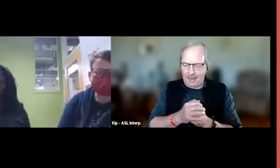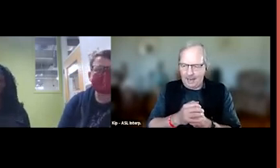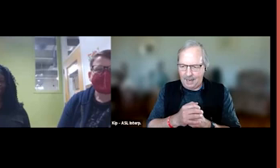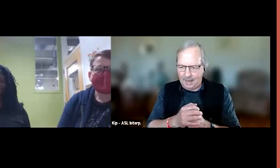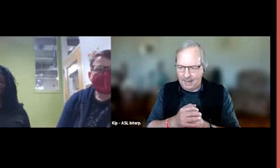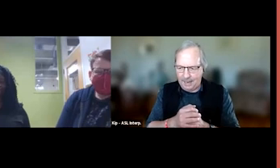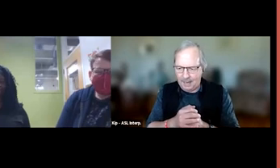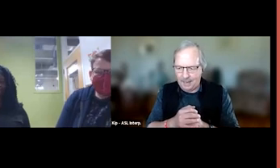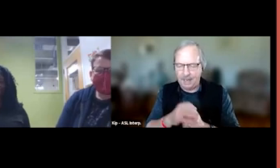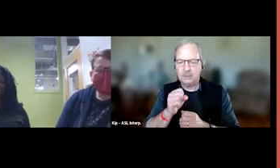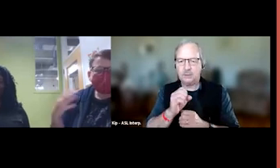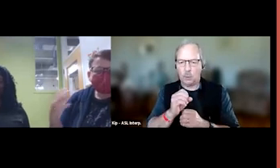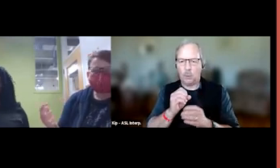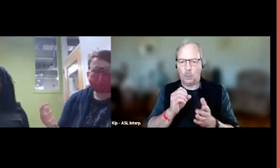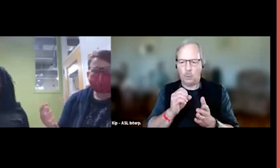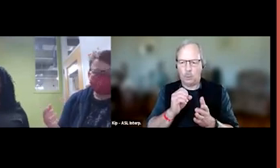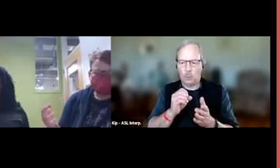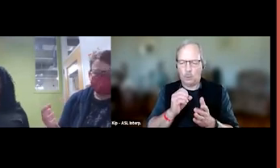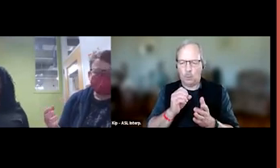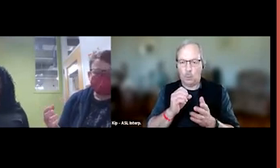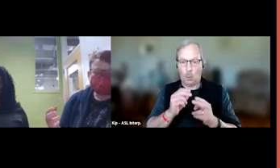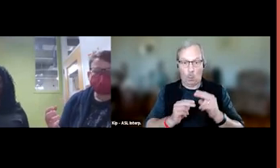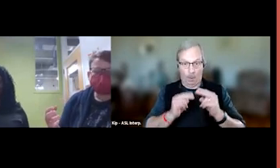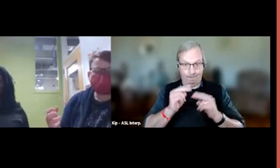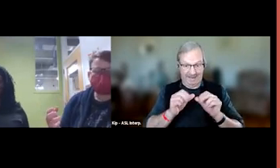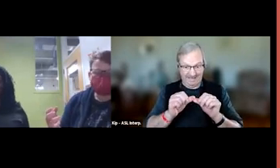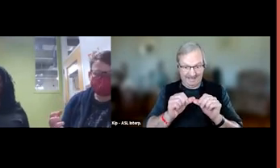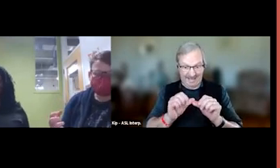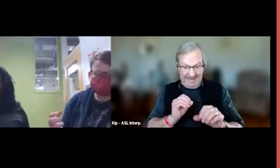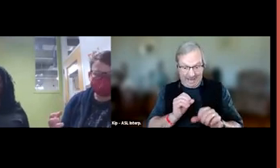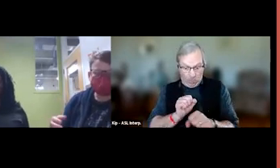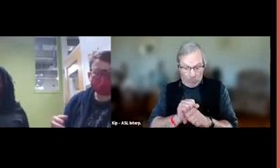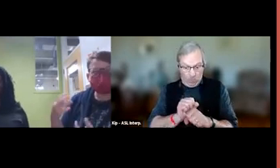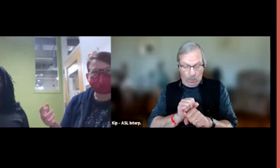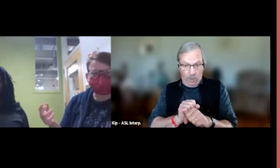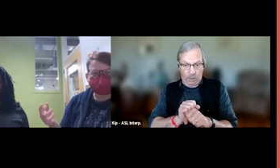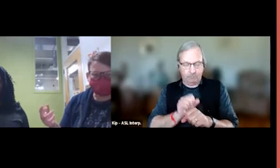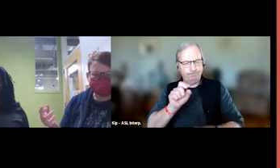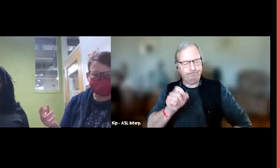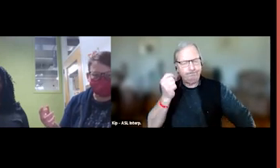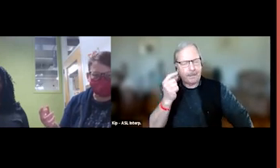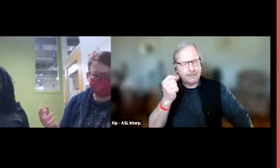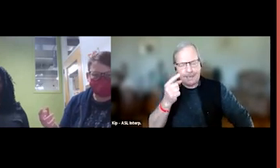So when building and sustaining our work, I think that understanding who the key people are